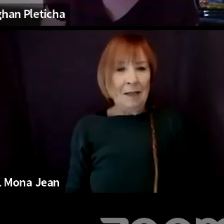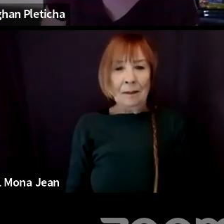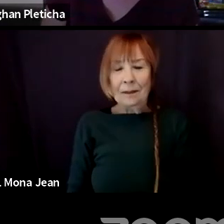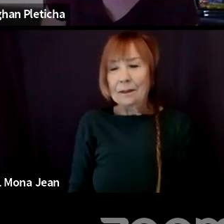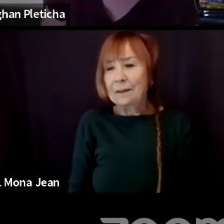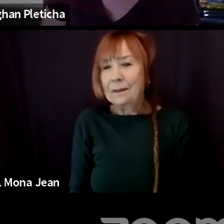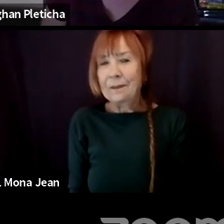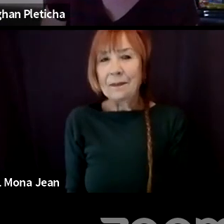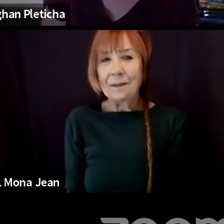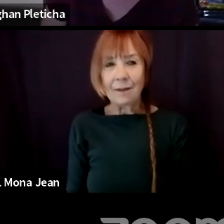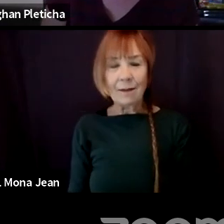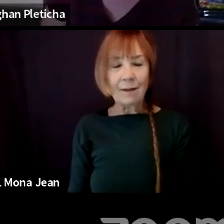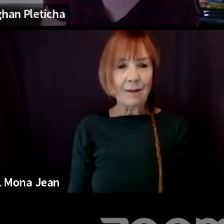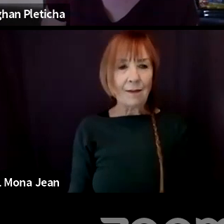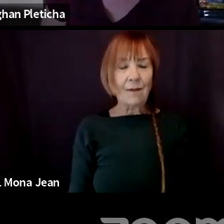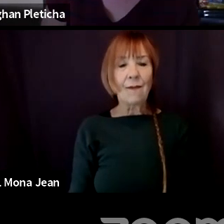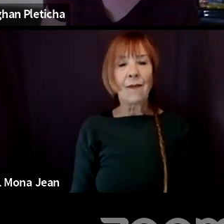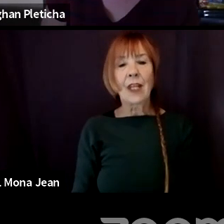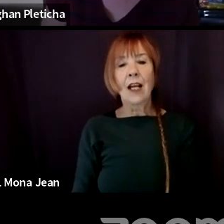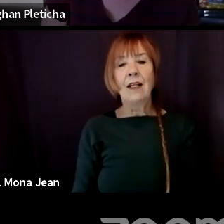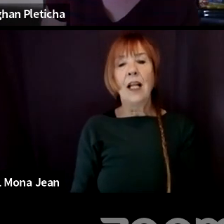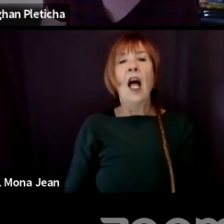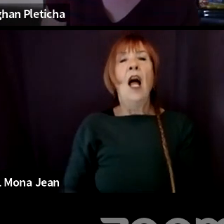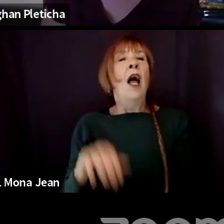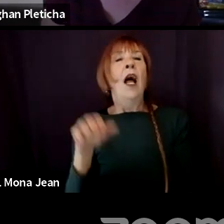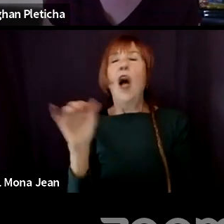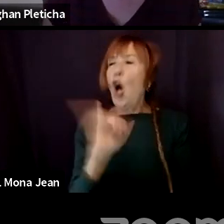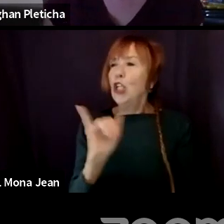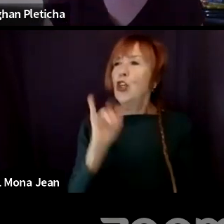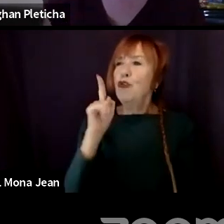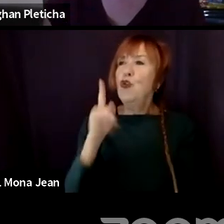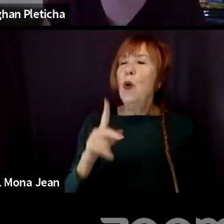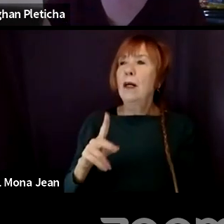Oh, this is I also feel like you'll start to notice in different readers,